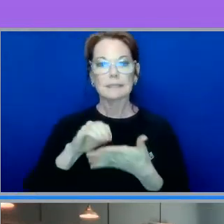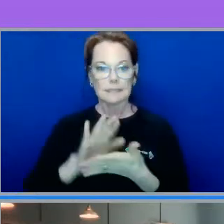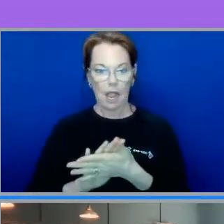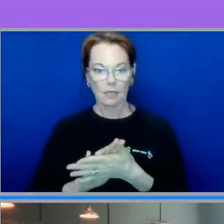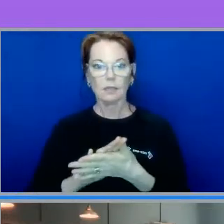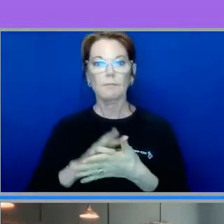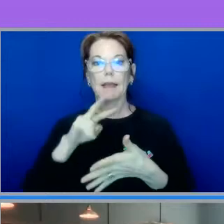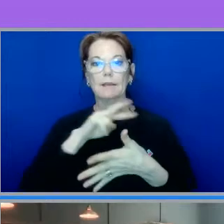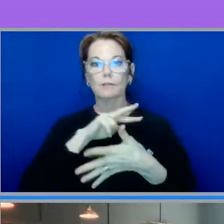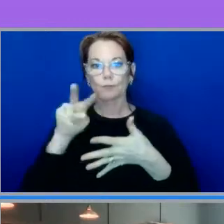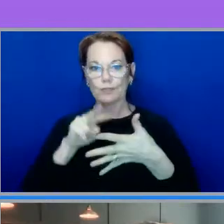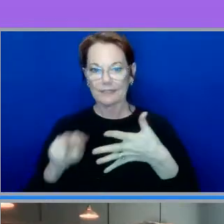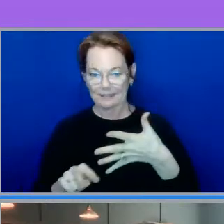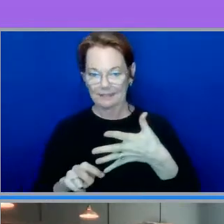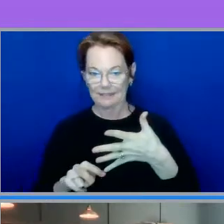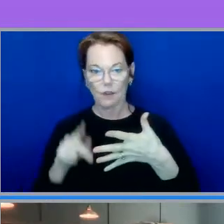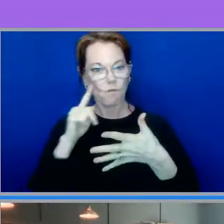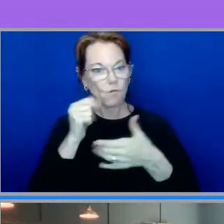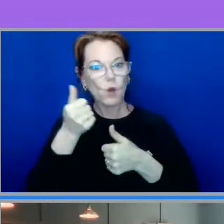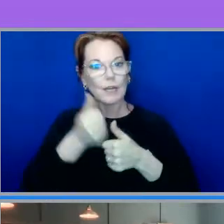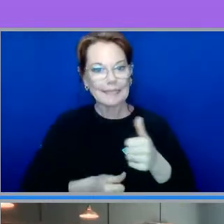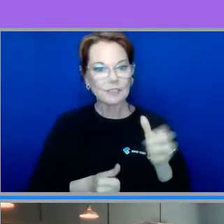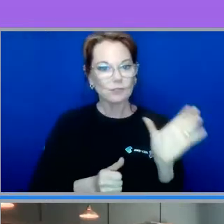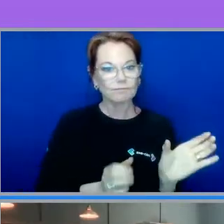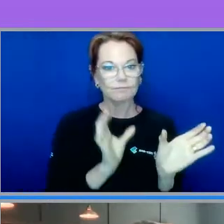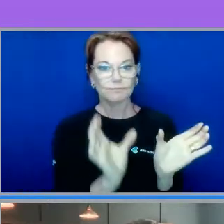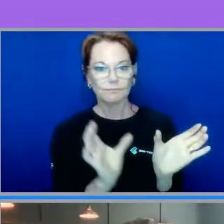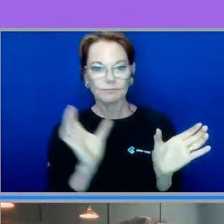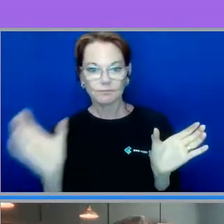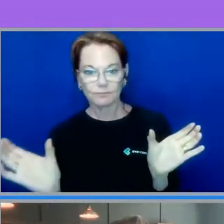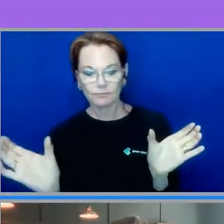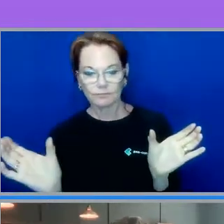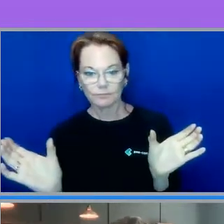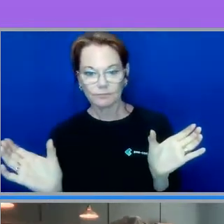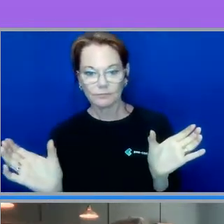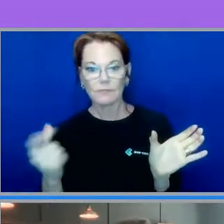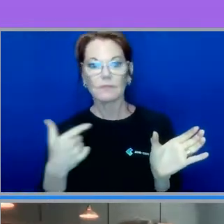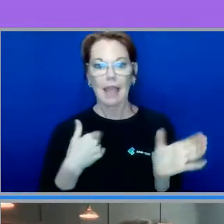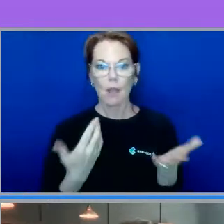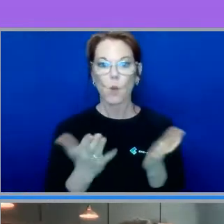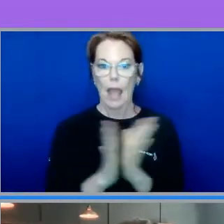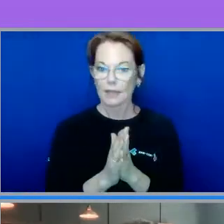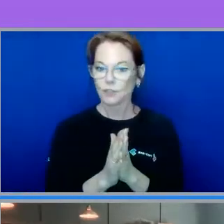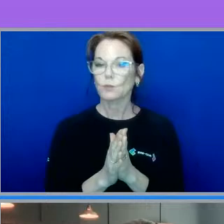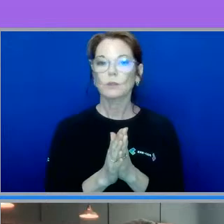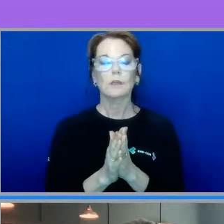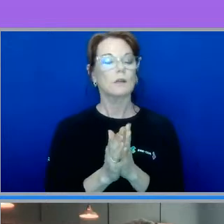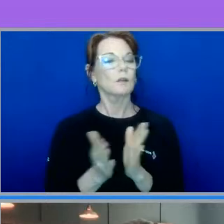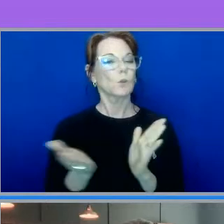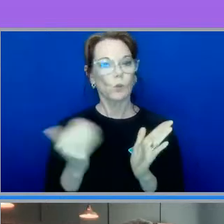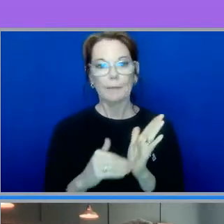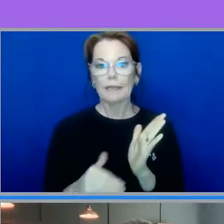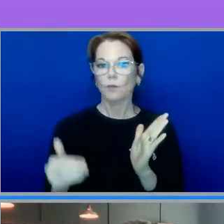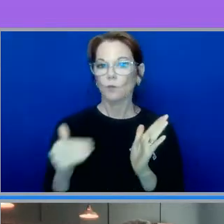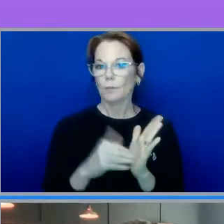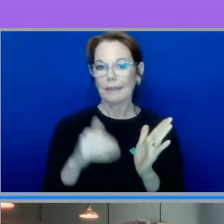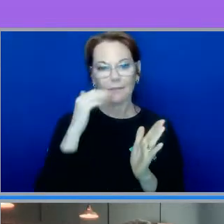all break points for each of these components. Then I'm going to ask you to repeat that for every one of these components.